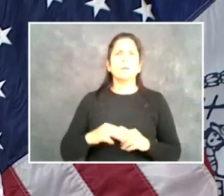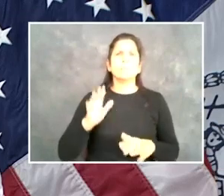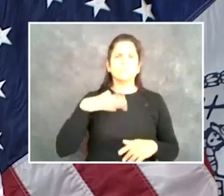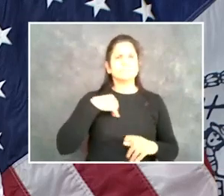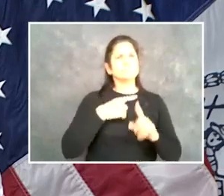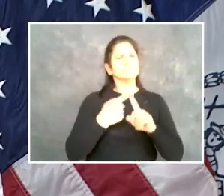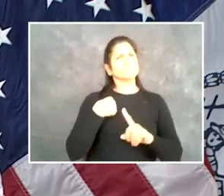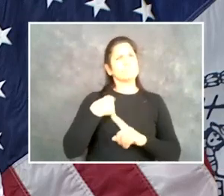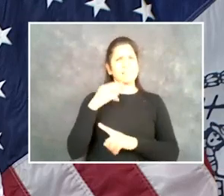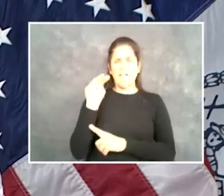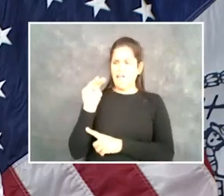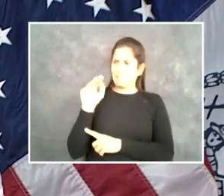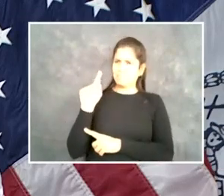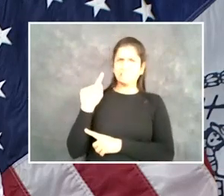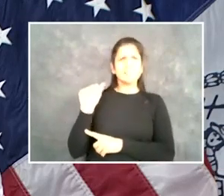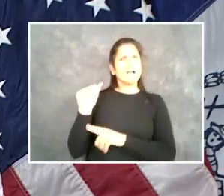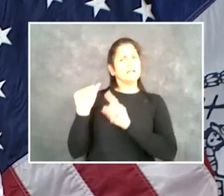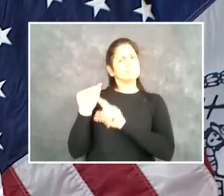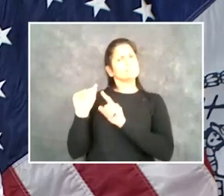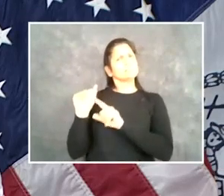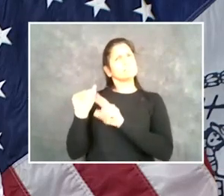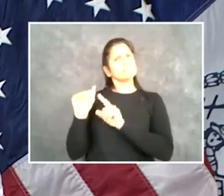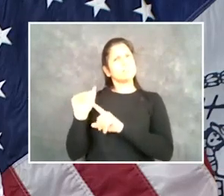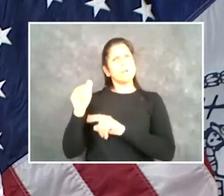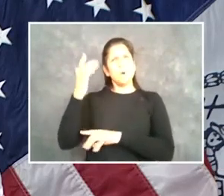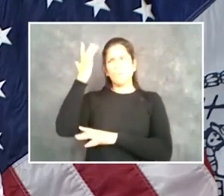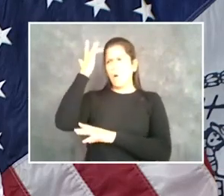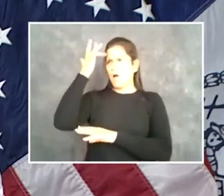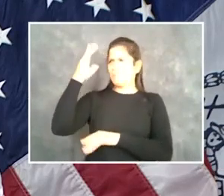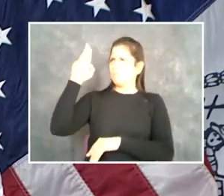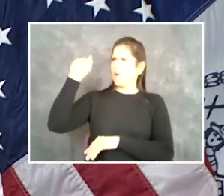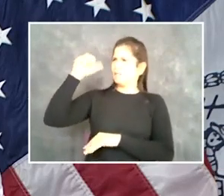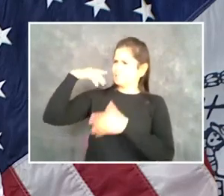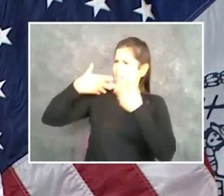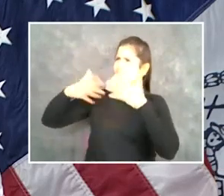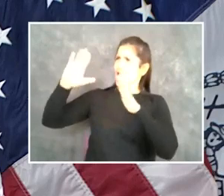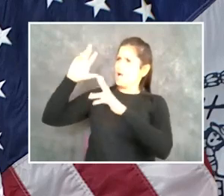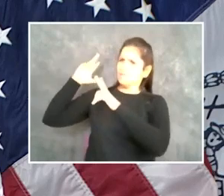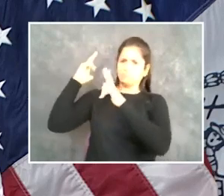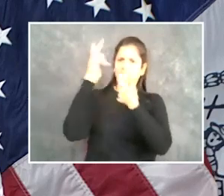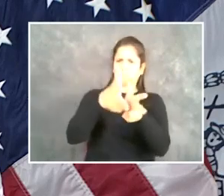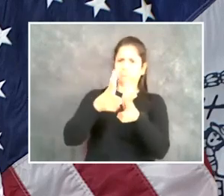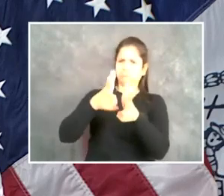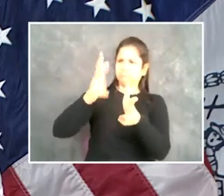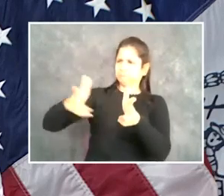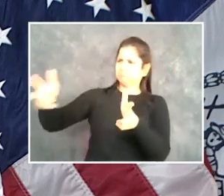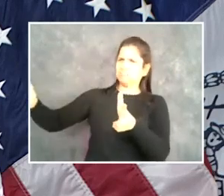LESS SERVICE GOING ON, IT WOULD BE NECESSARY TO KNOCK OUT THOSE